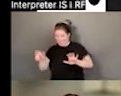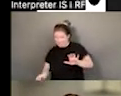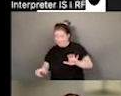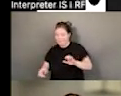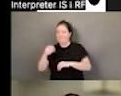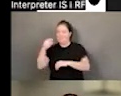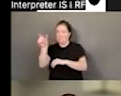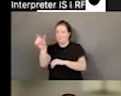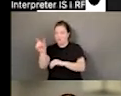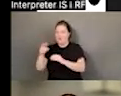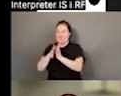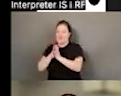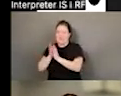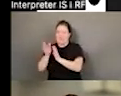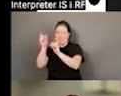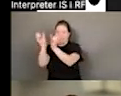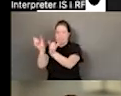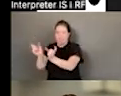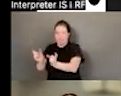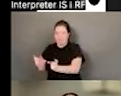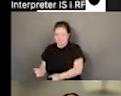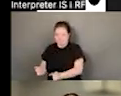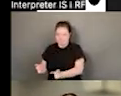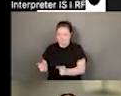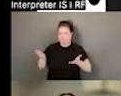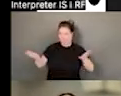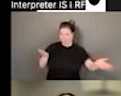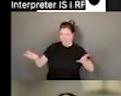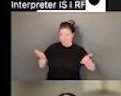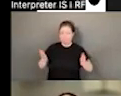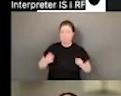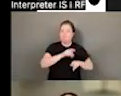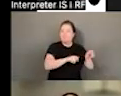And both of these solutions made it easier for the user to understand the content